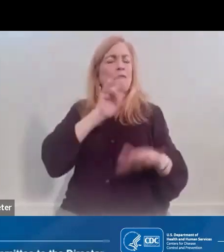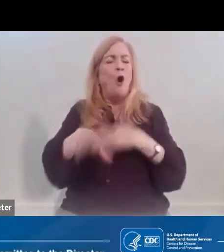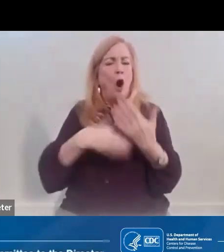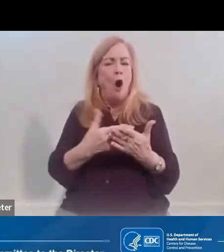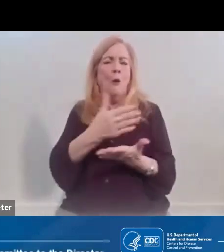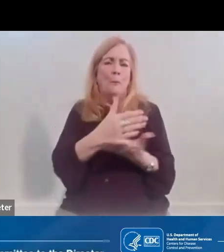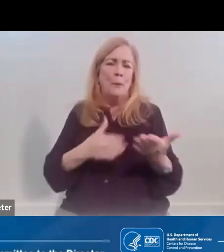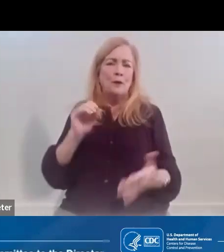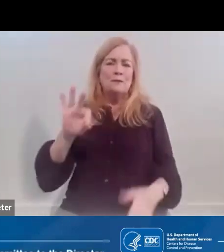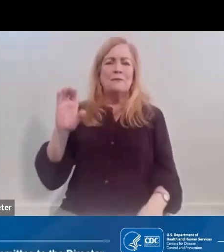Oh, I'm sorry. I missed you.